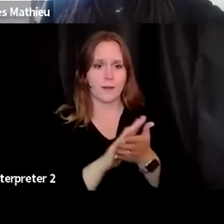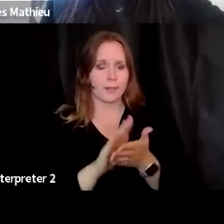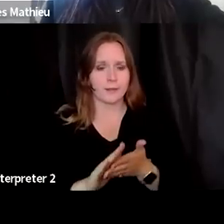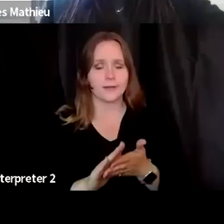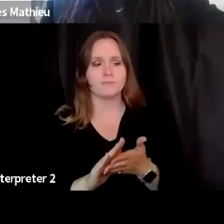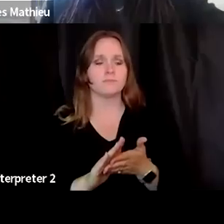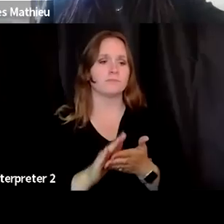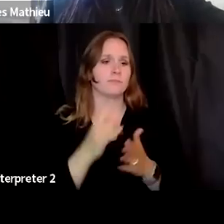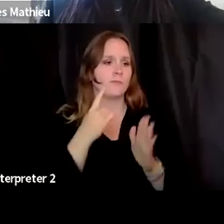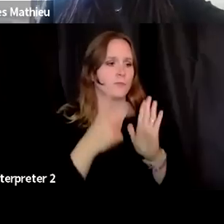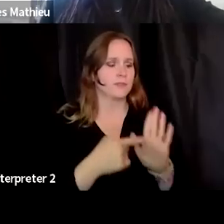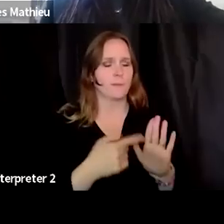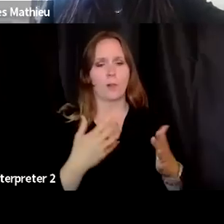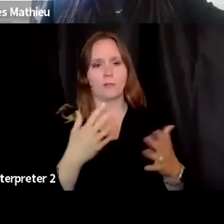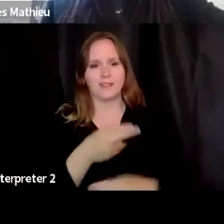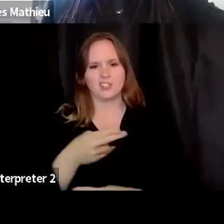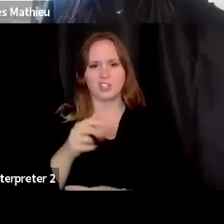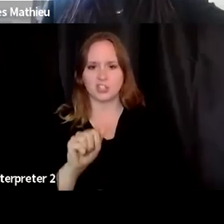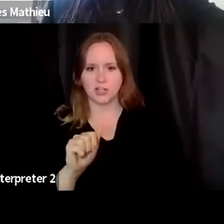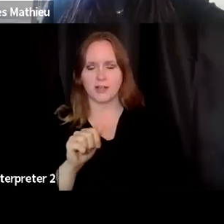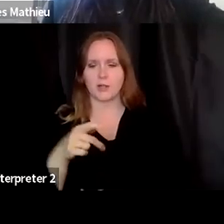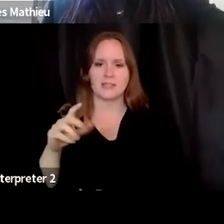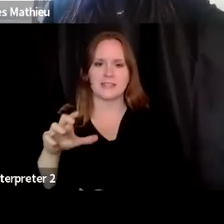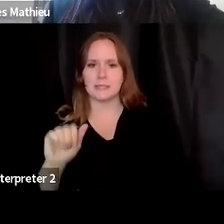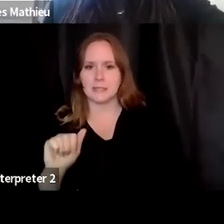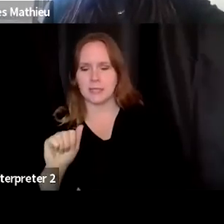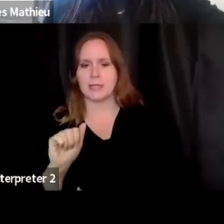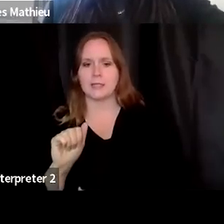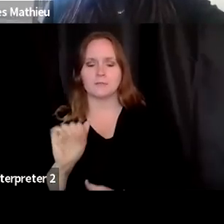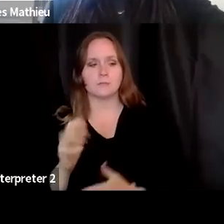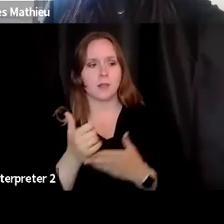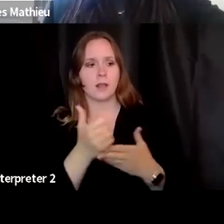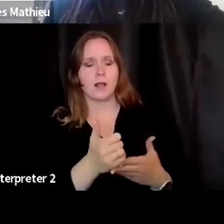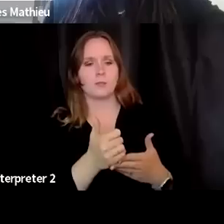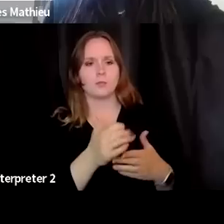And so that weekly clean can also help with the maintenance that they might need.